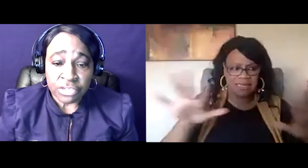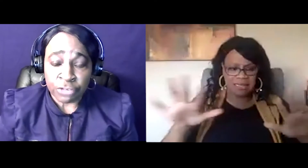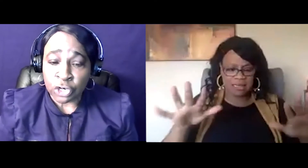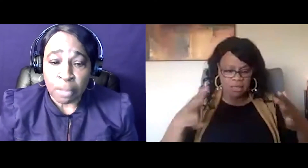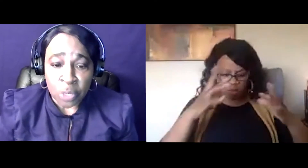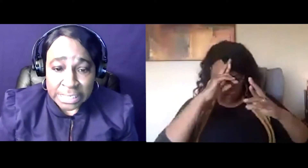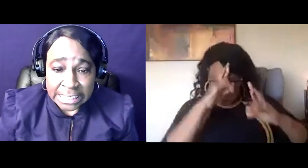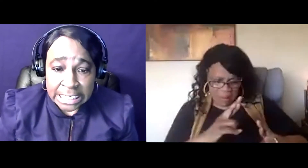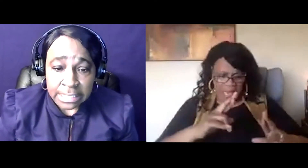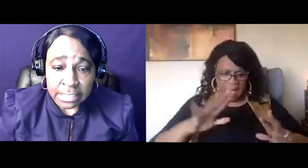different communities,